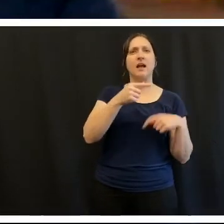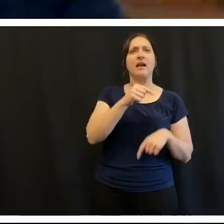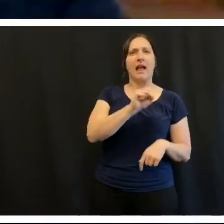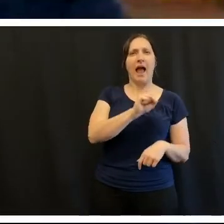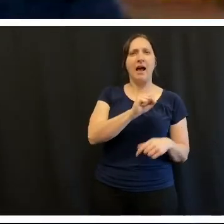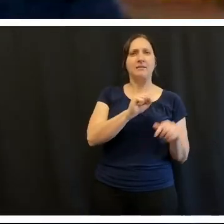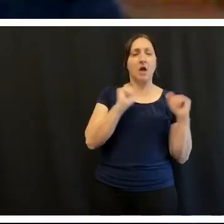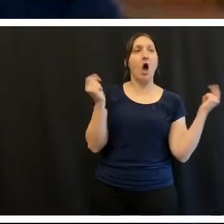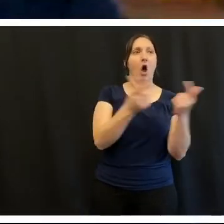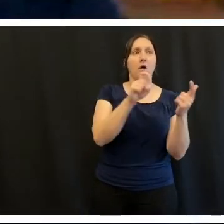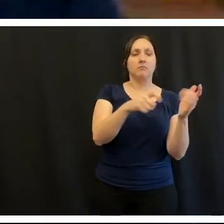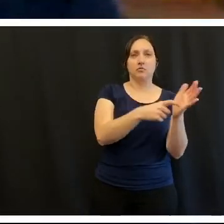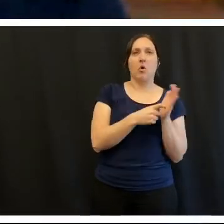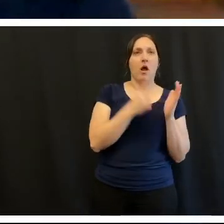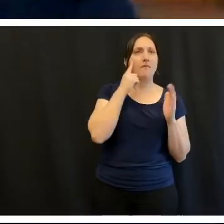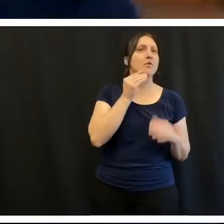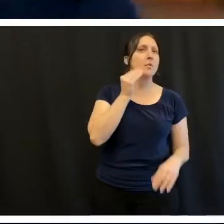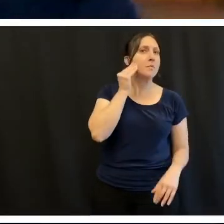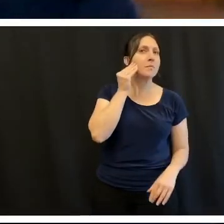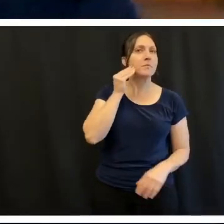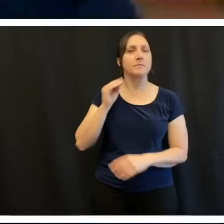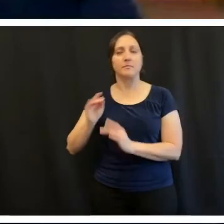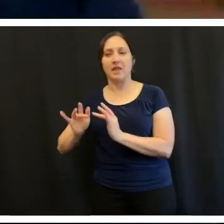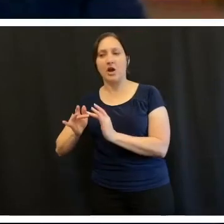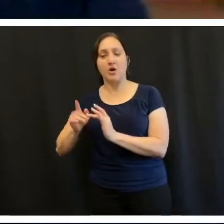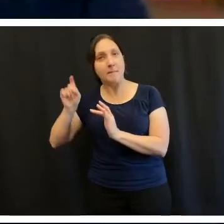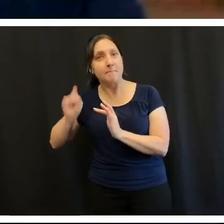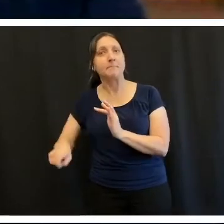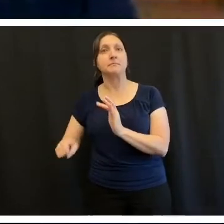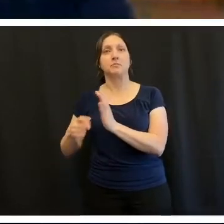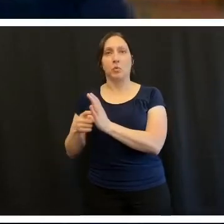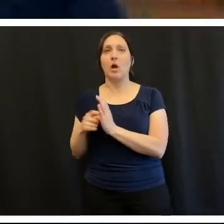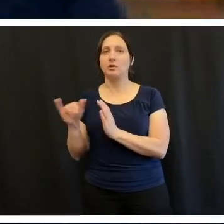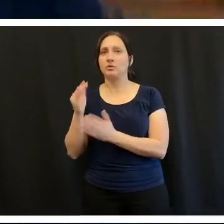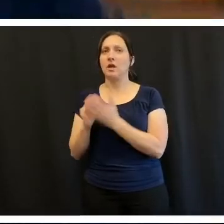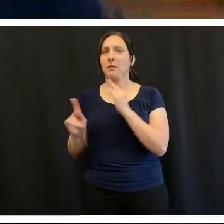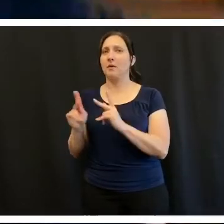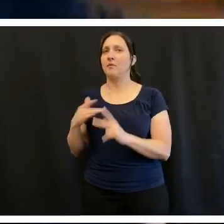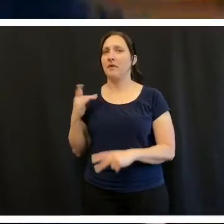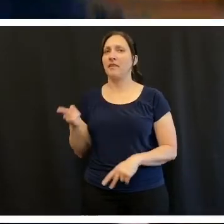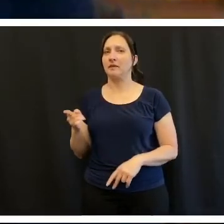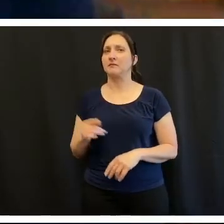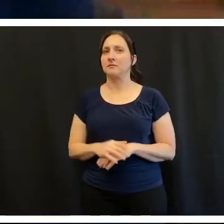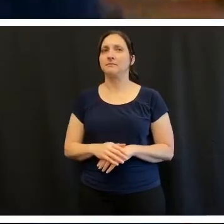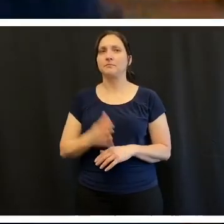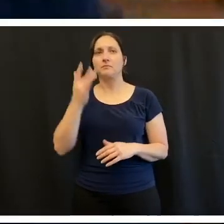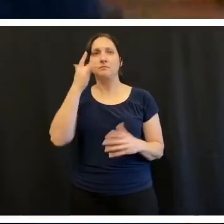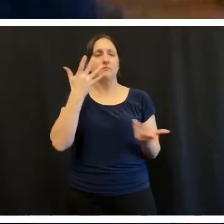and not just those who are affluent enough to be able to have that internet in their home.